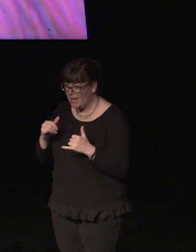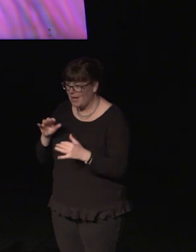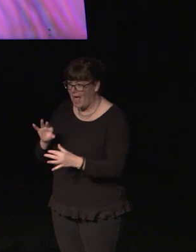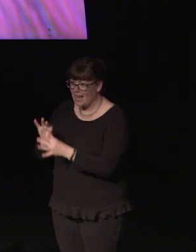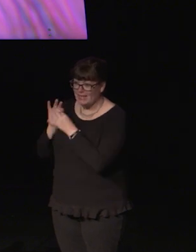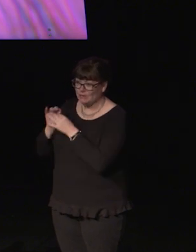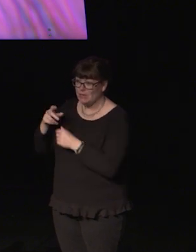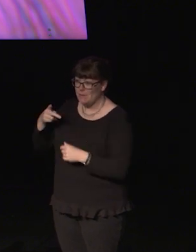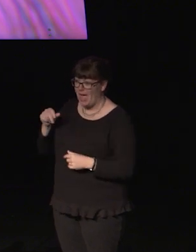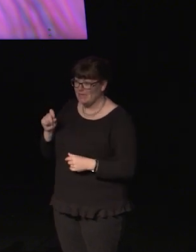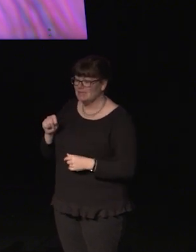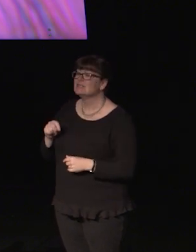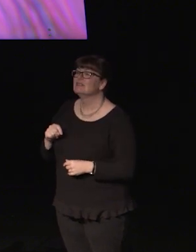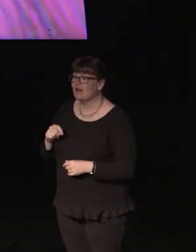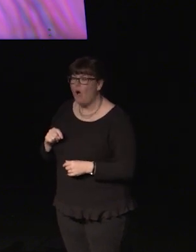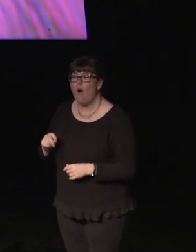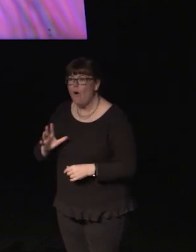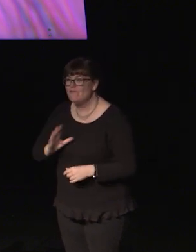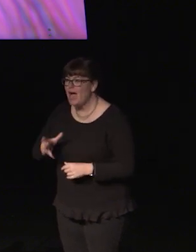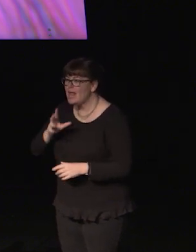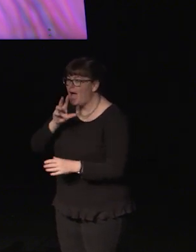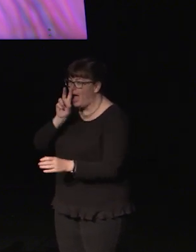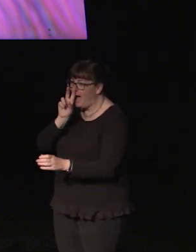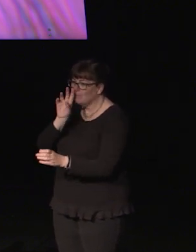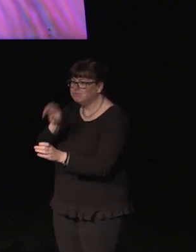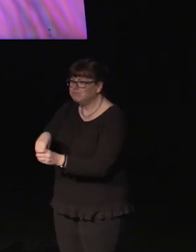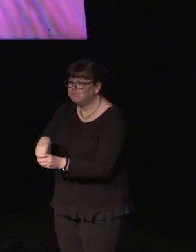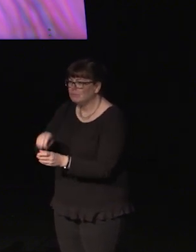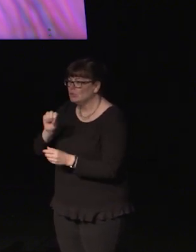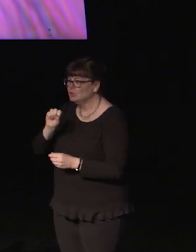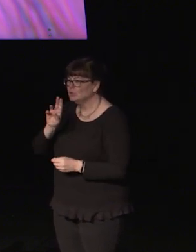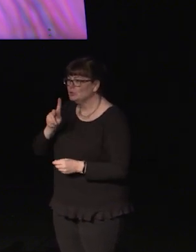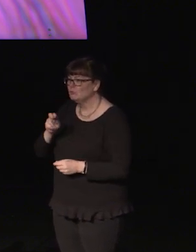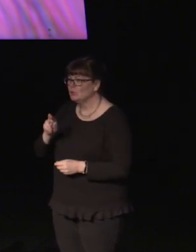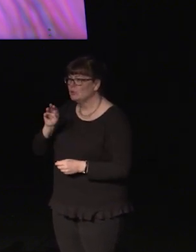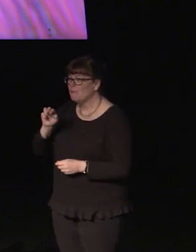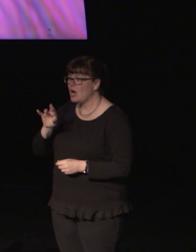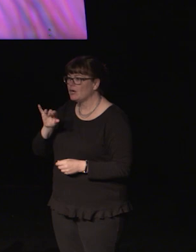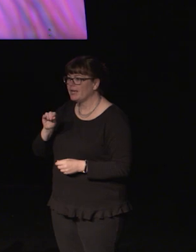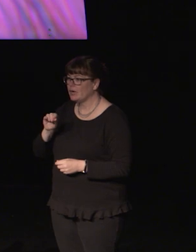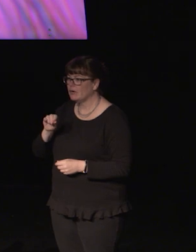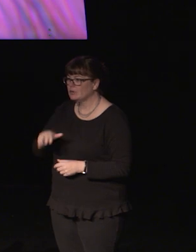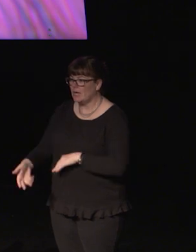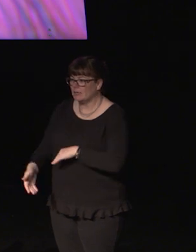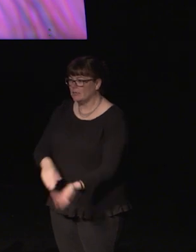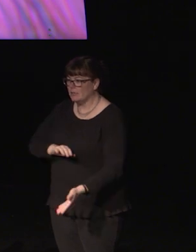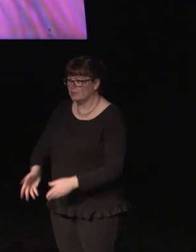And I figured, you know what? I'll jump into Super Mario World, see how that was. I died five times in world 1-1.